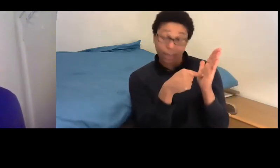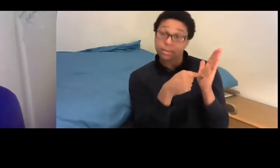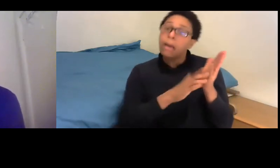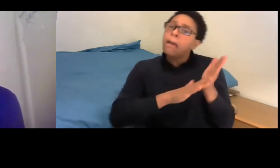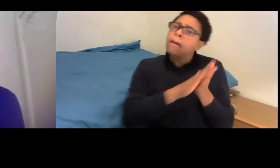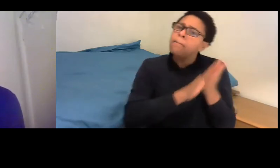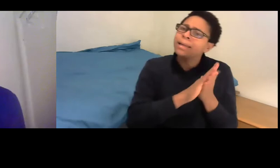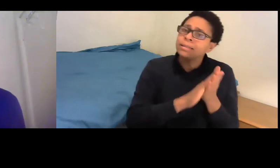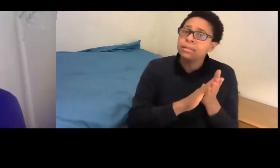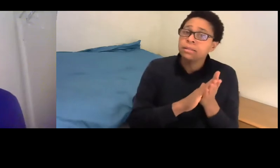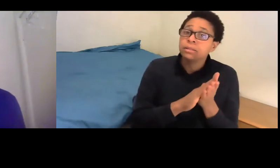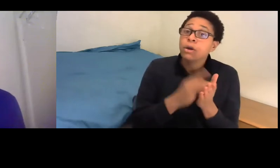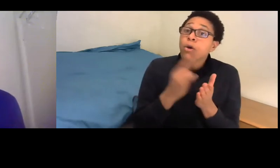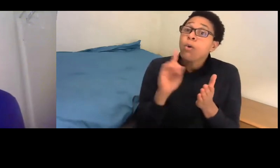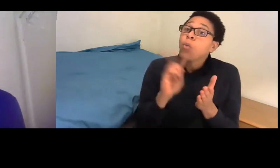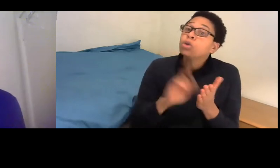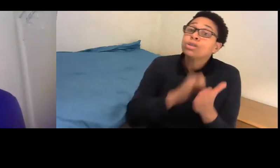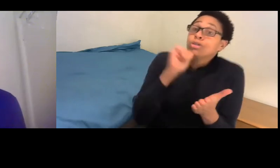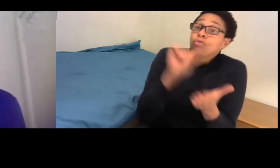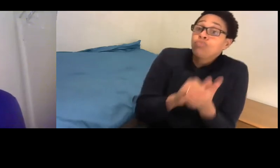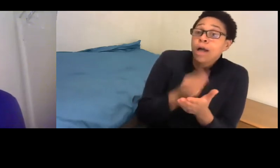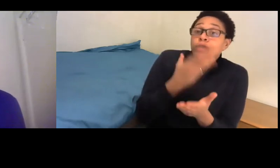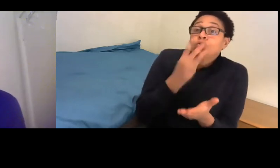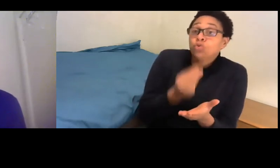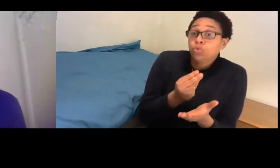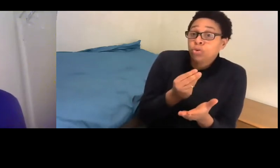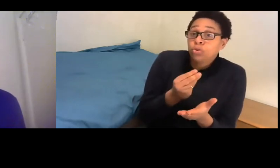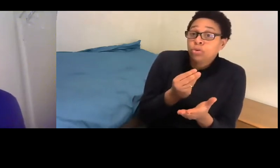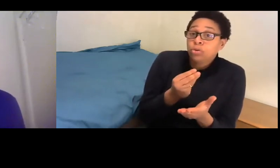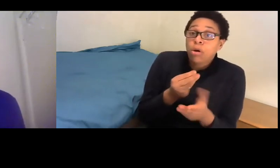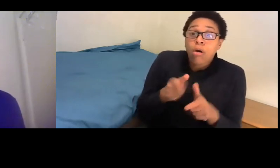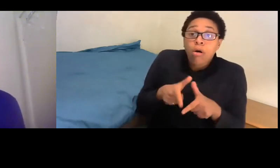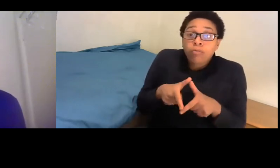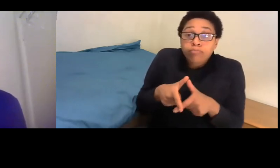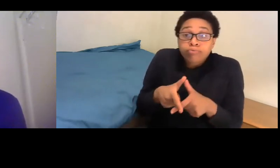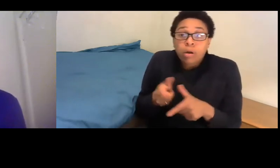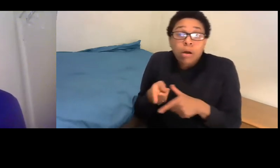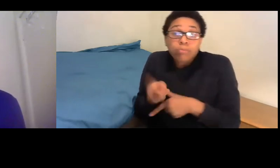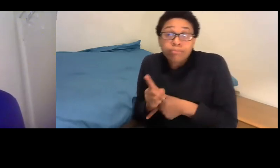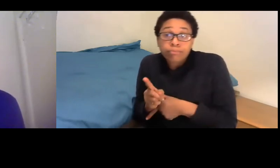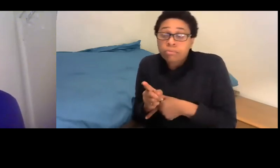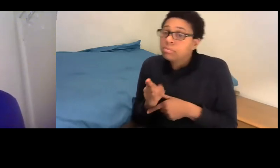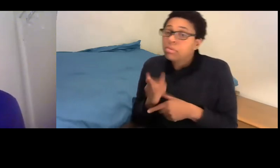genitalia. It was heteronormative. It was patriarchal. It was Phallocentric. But basically the